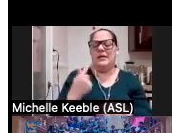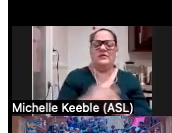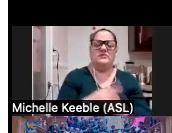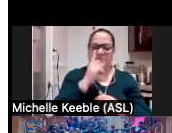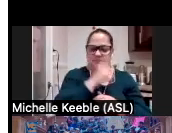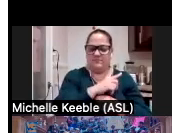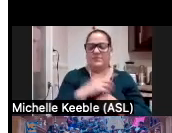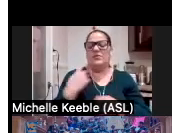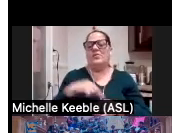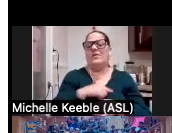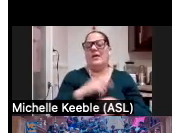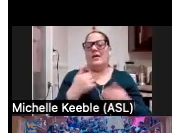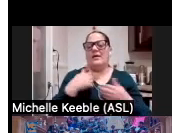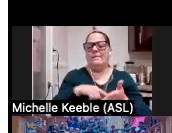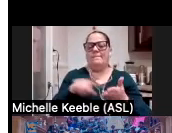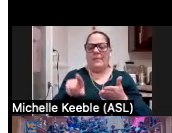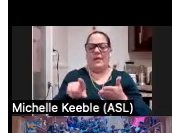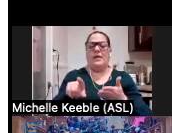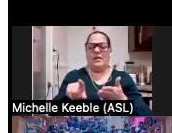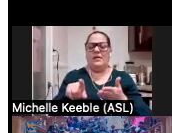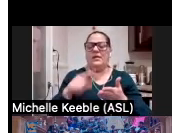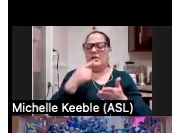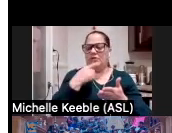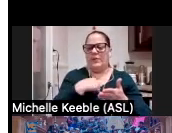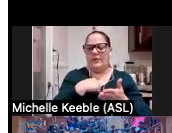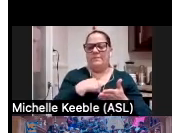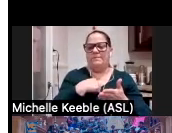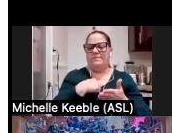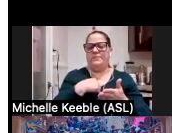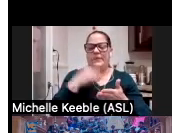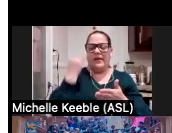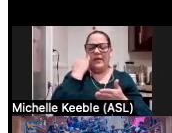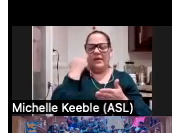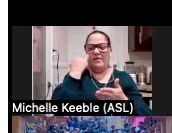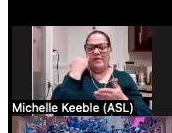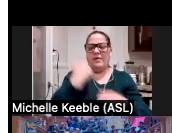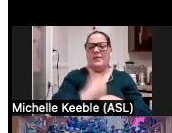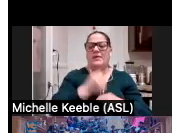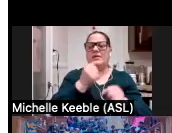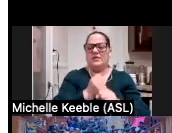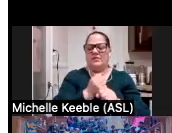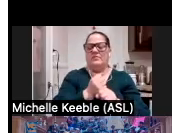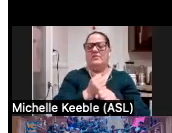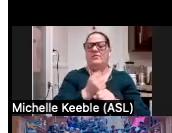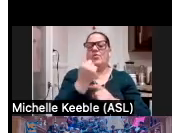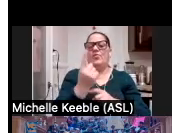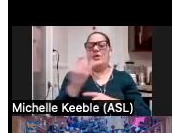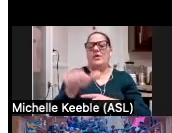when I couldn't pay his bill he told me um if I would make a difference for just one other life,